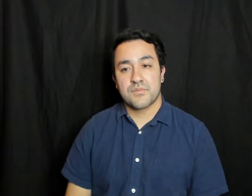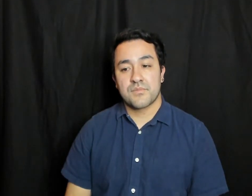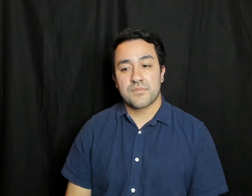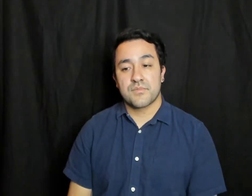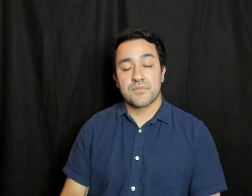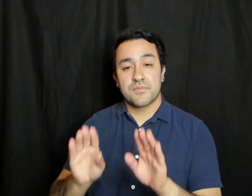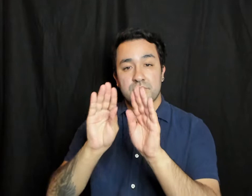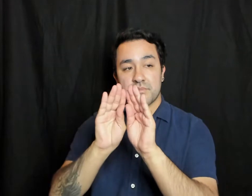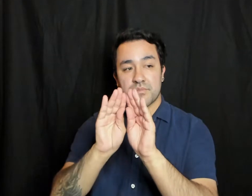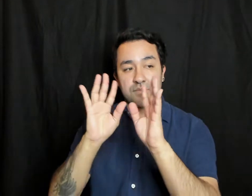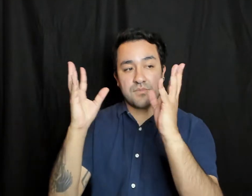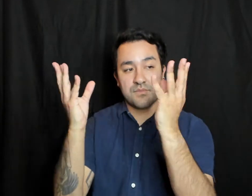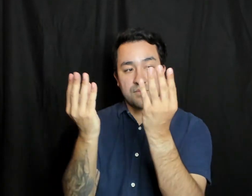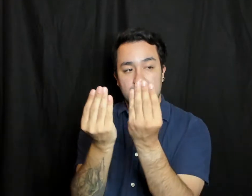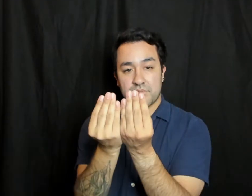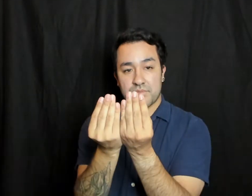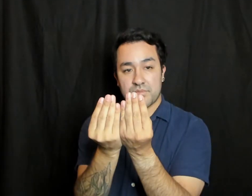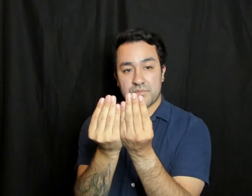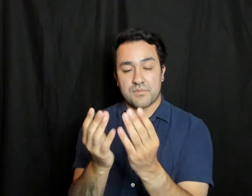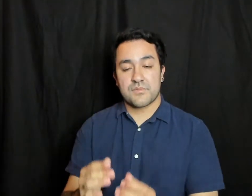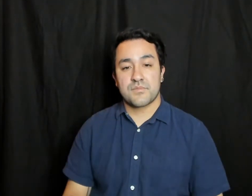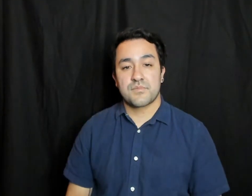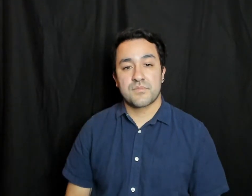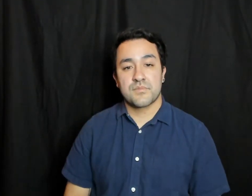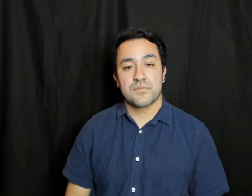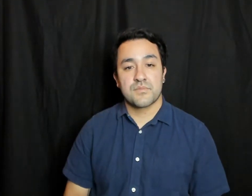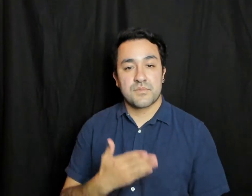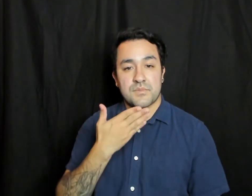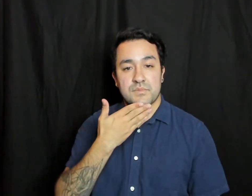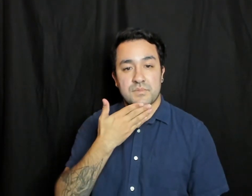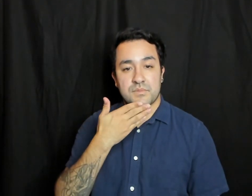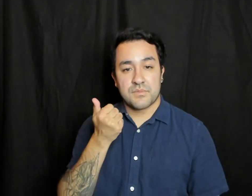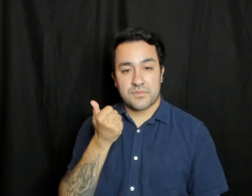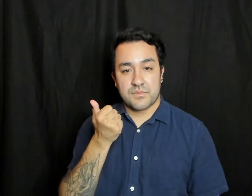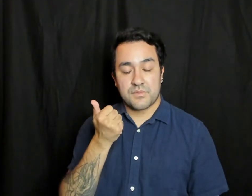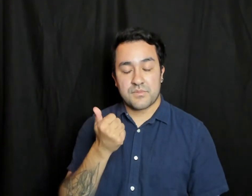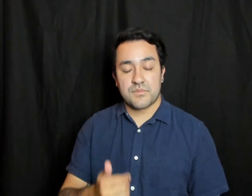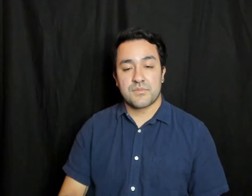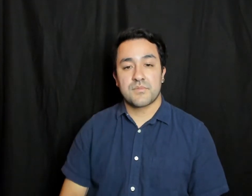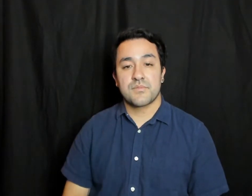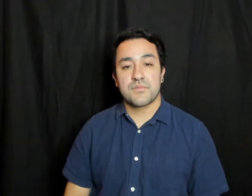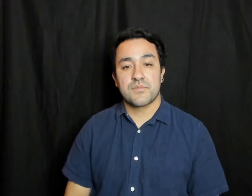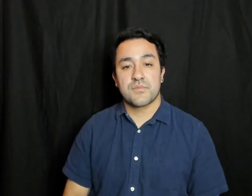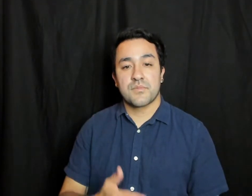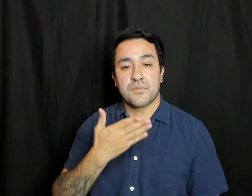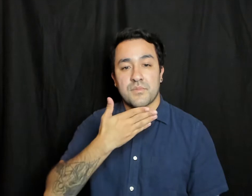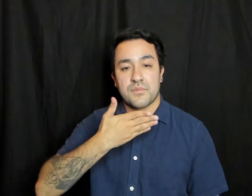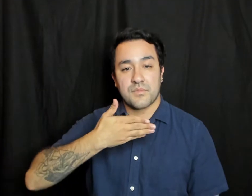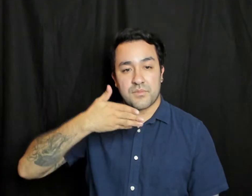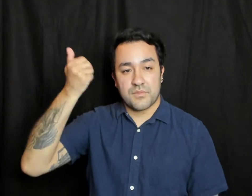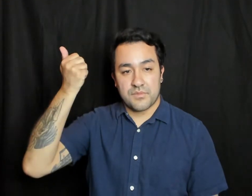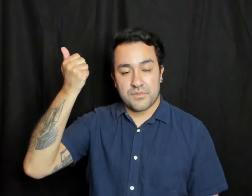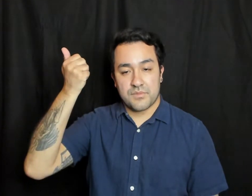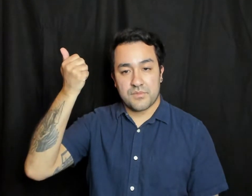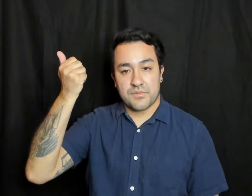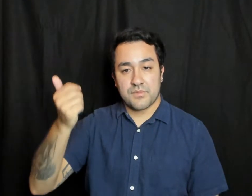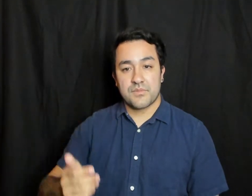FAMILY BETTER BEST